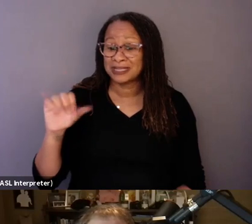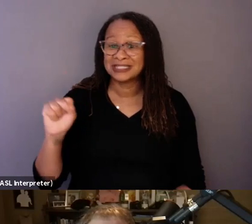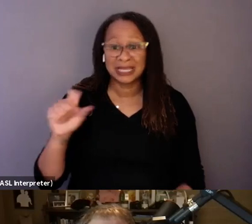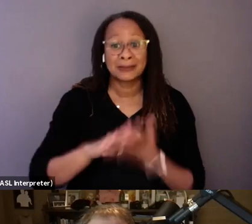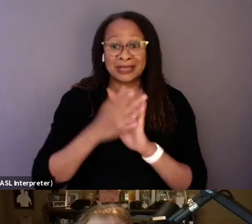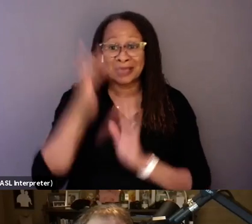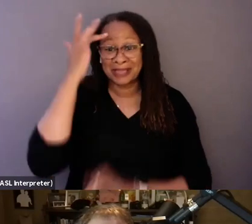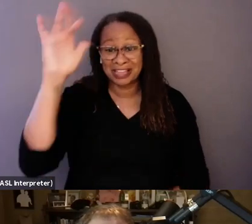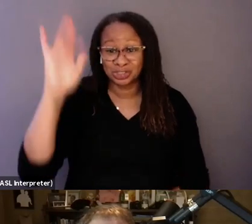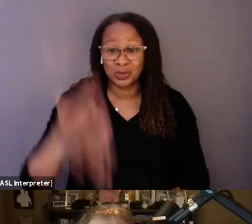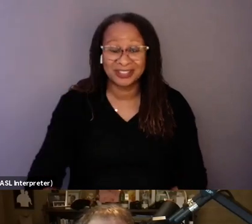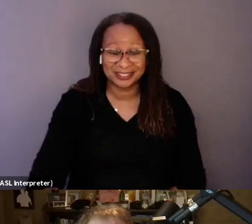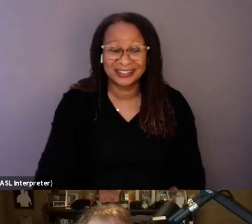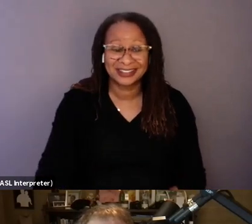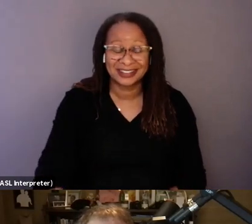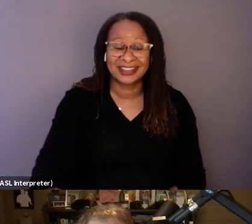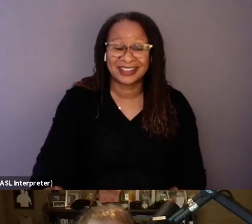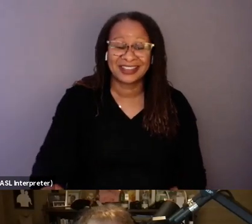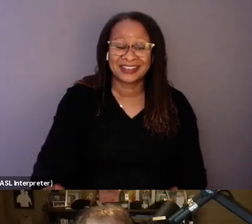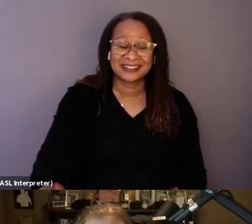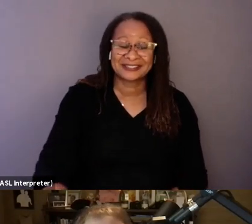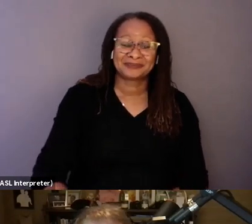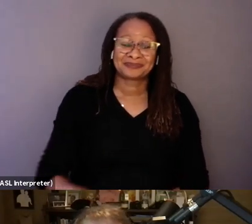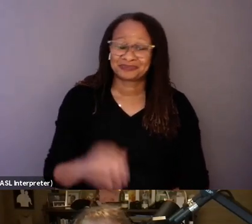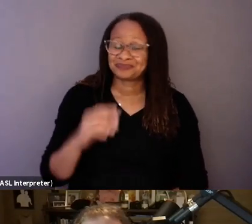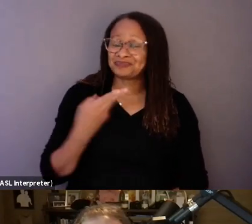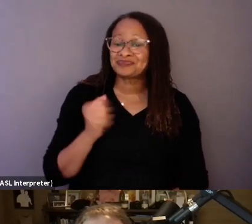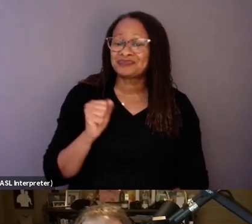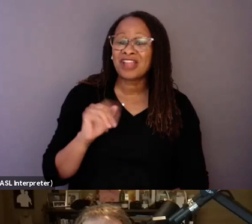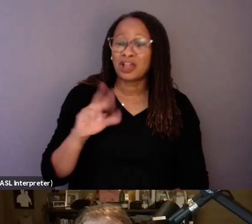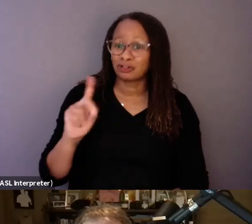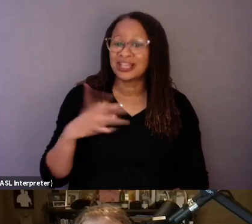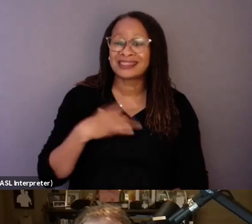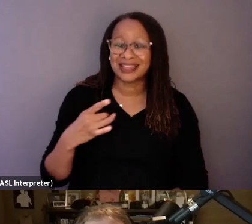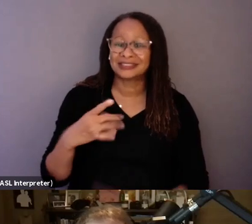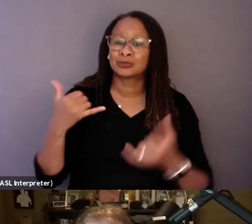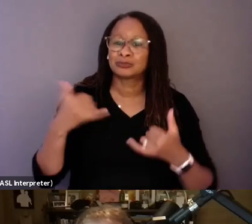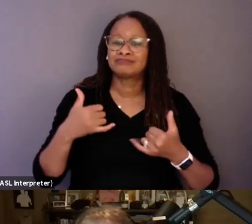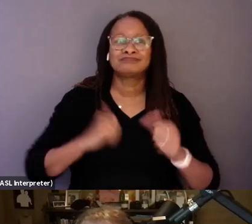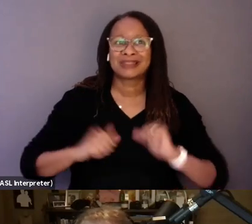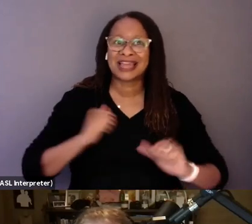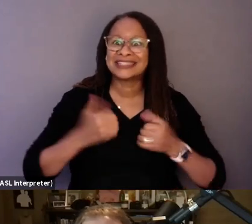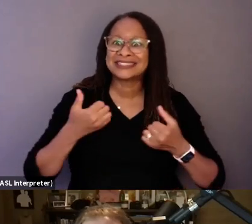Yeah, and he describes himself. He liked it safe. John liked it dangerous.